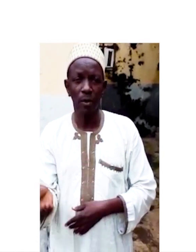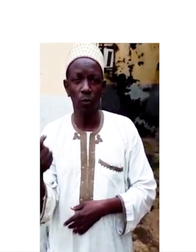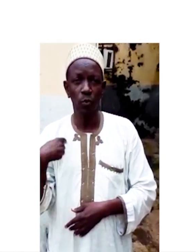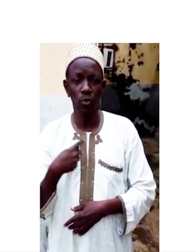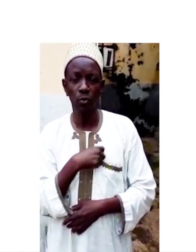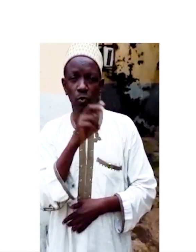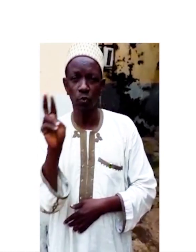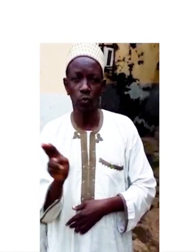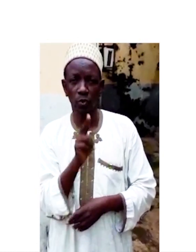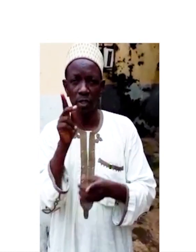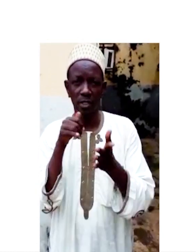systems are as good as the English-based sign languages.